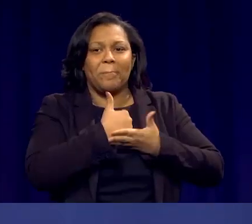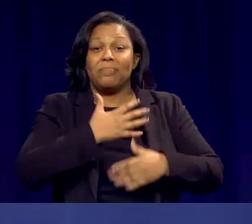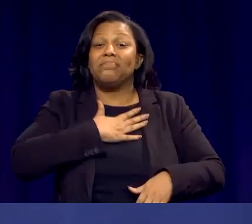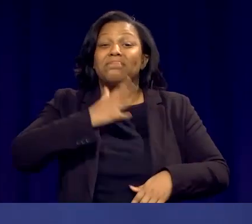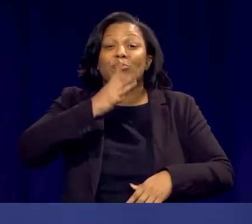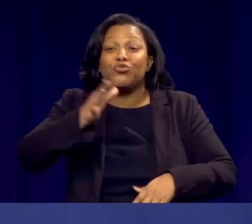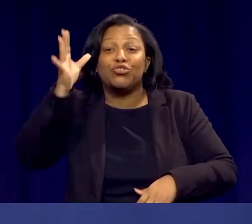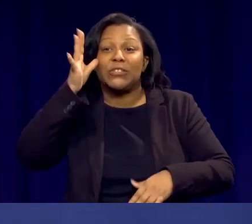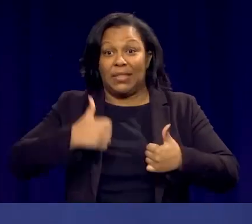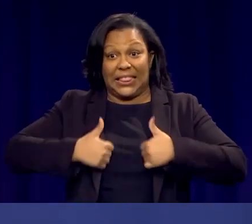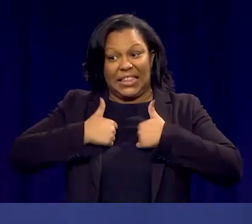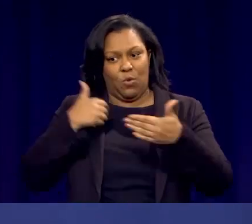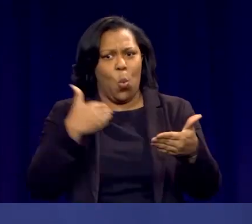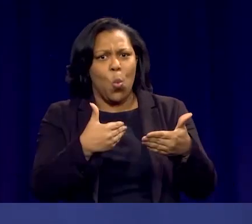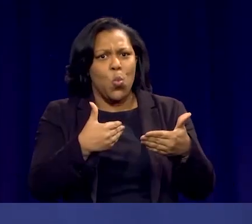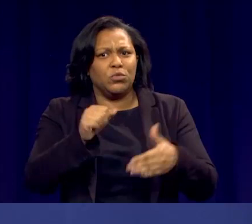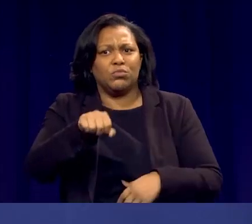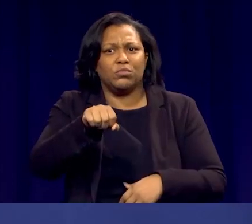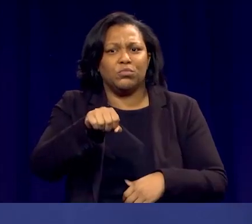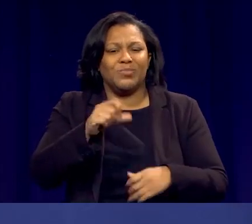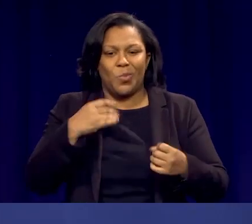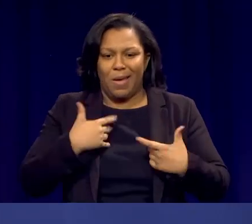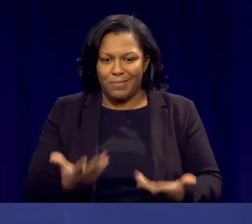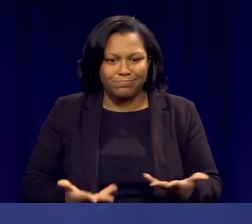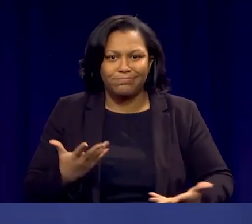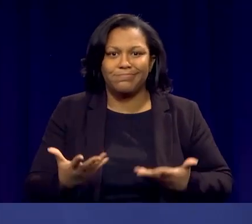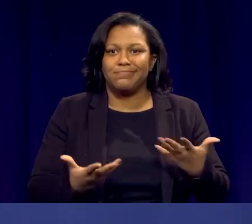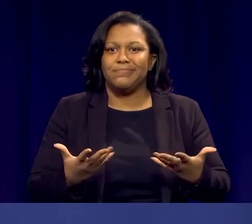Especially my parents. They live close by me, and it was really hard